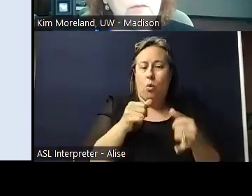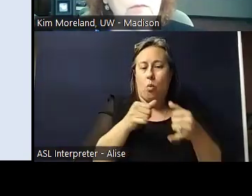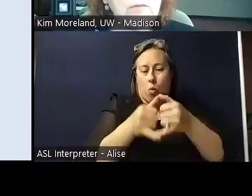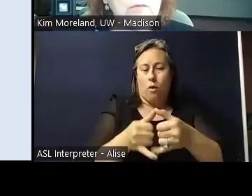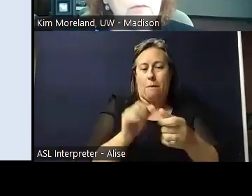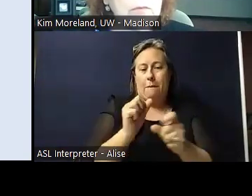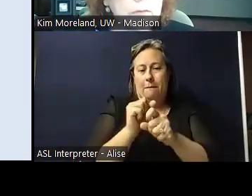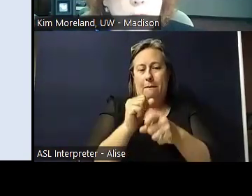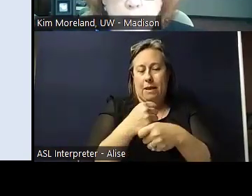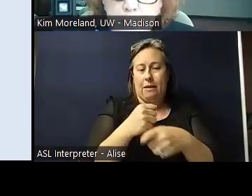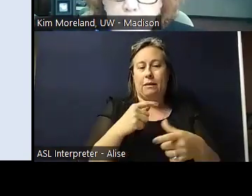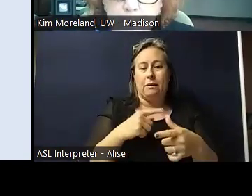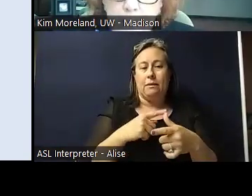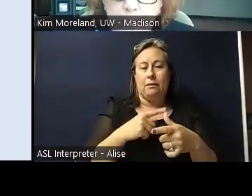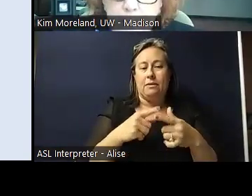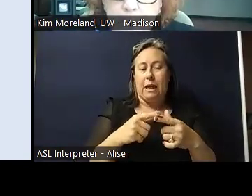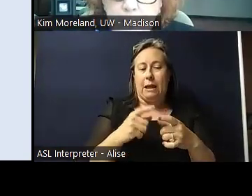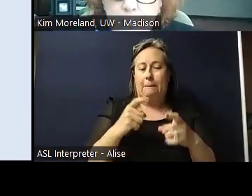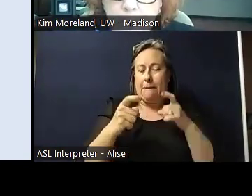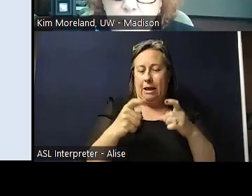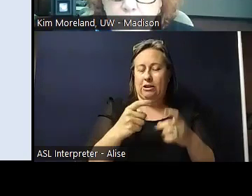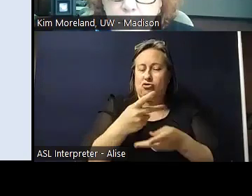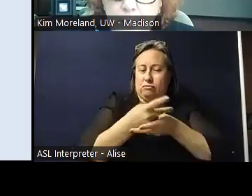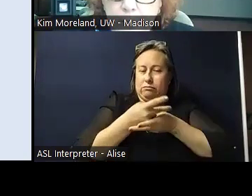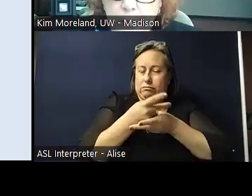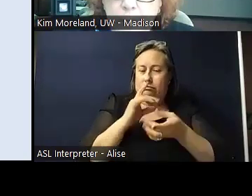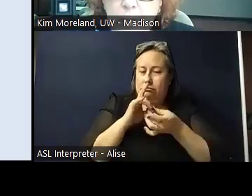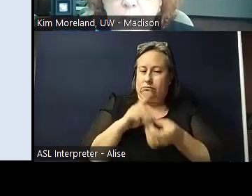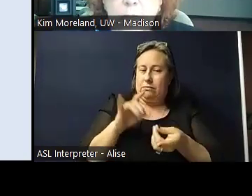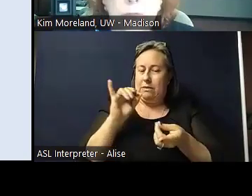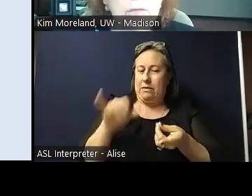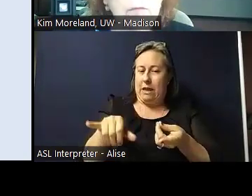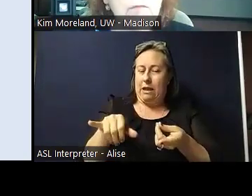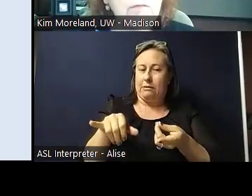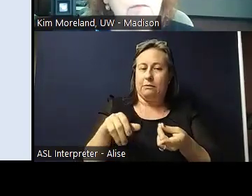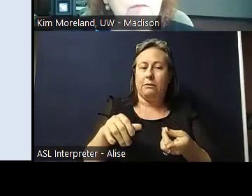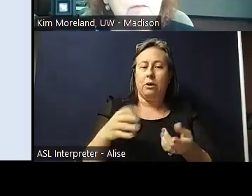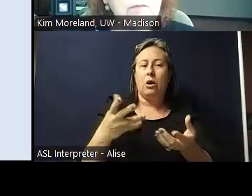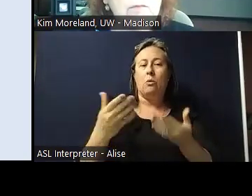and manage very carefully around that, probably invoice more frequently